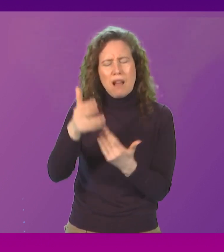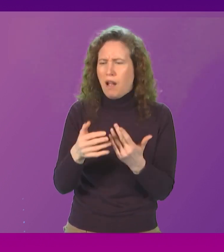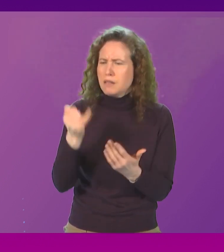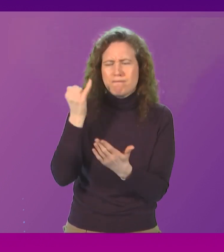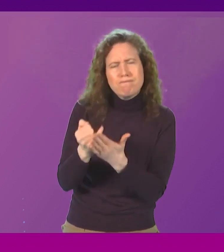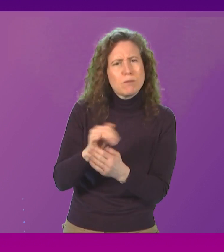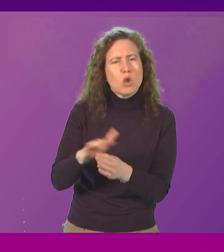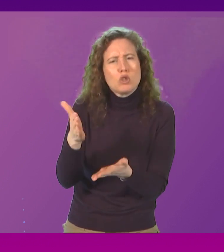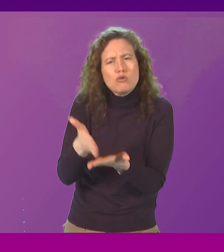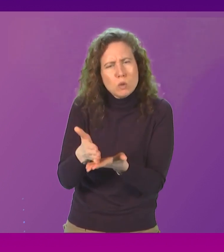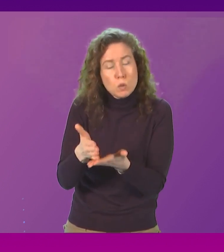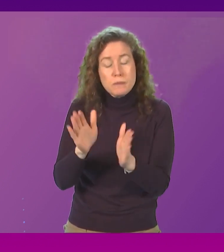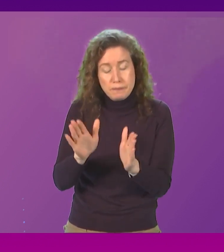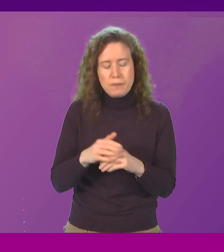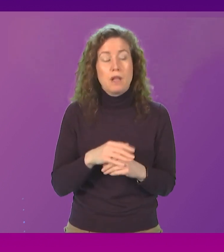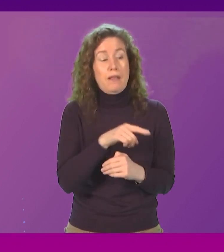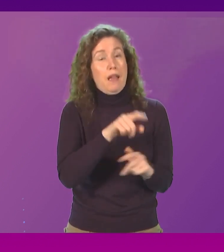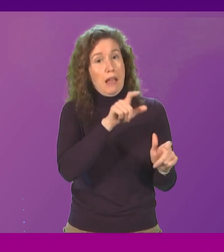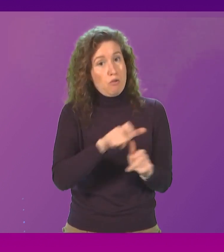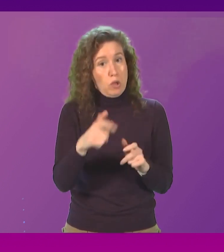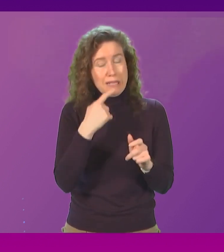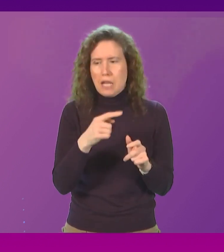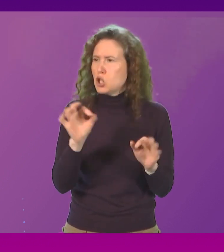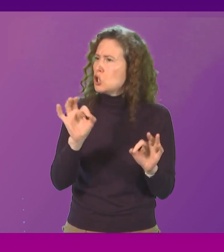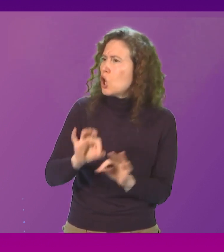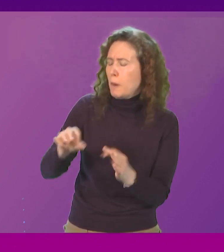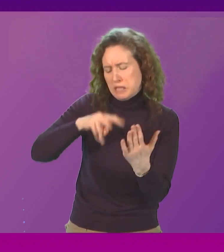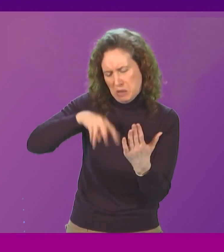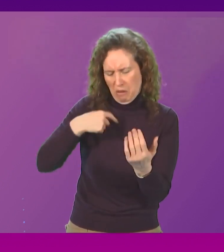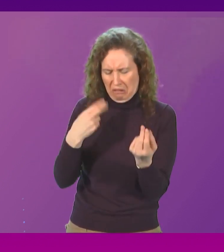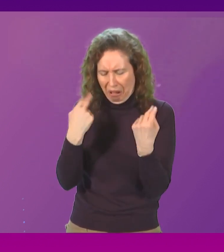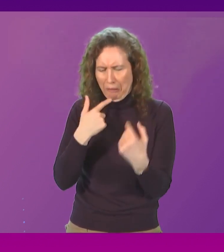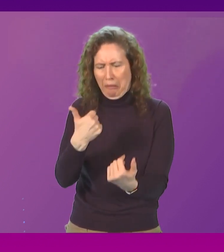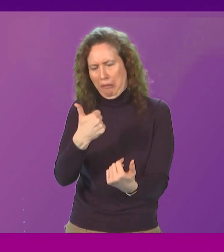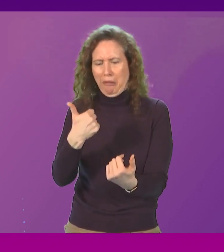The SNP went on to say that nobody would be “gullible enough to believe” the reported